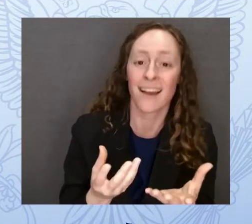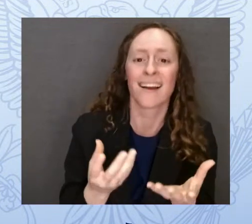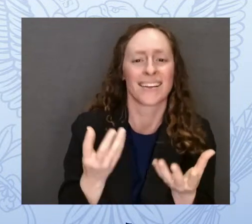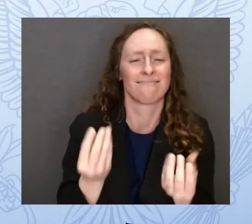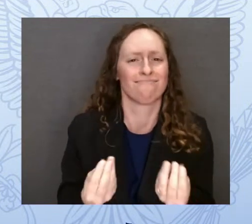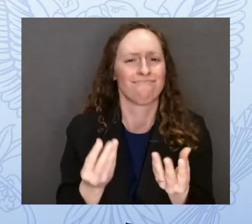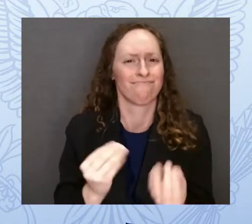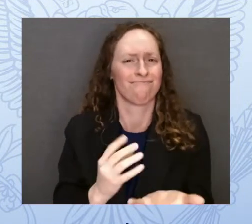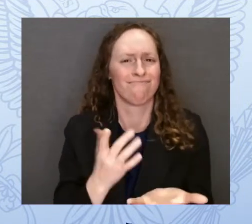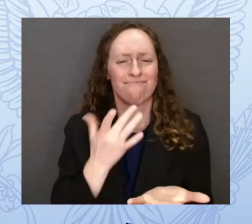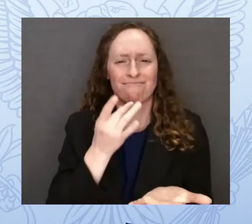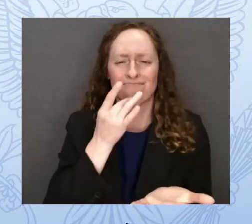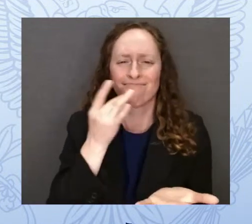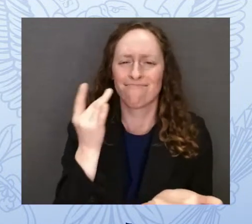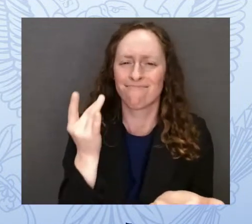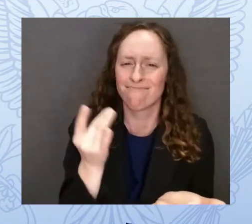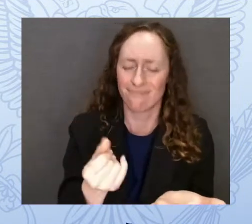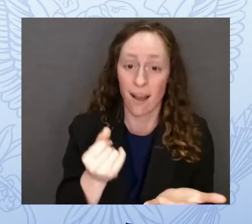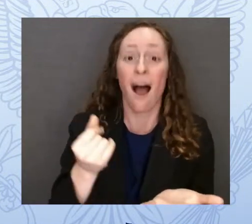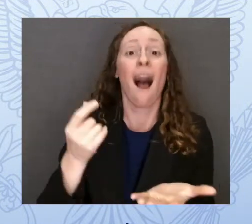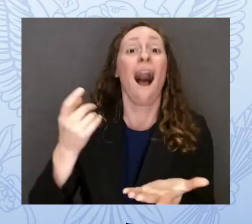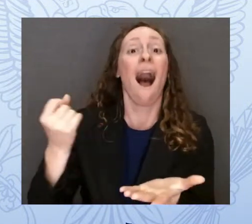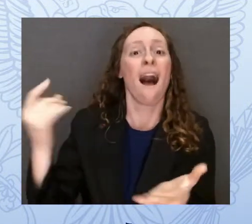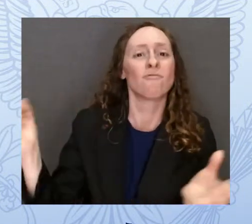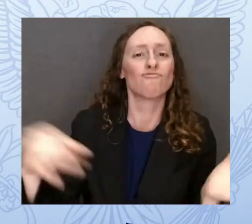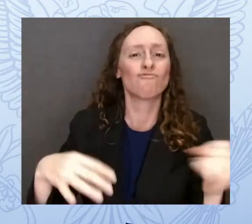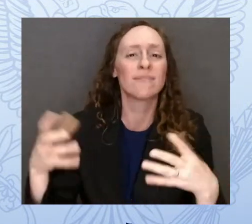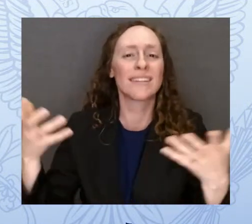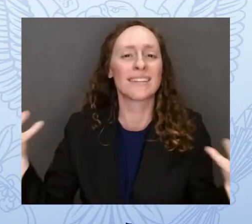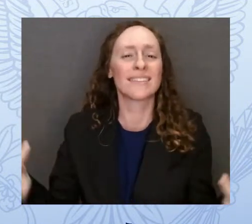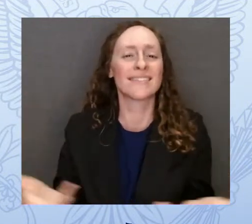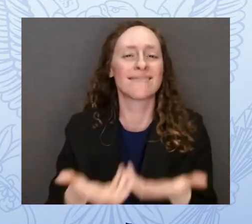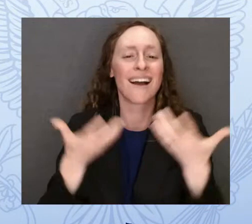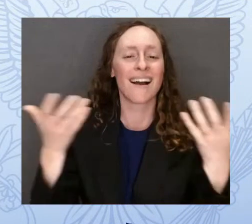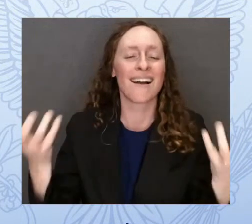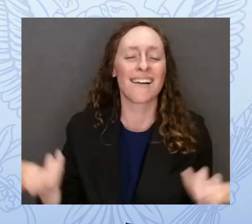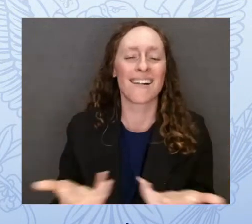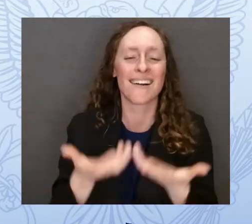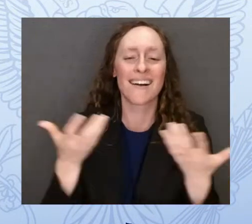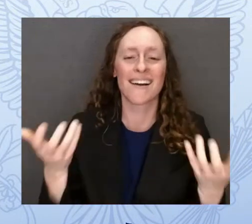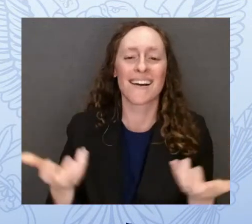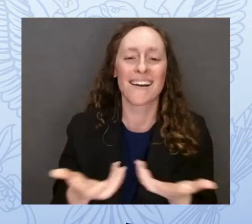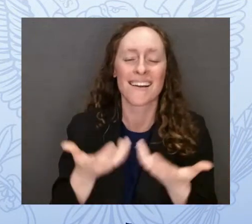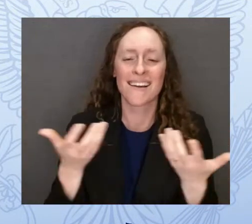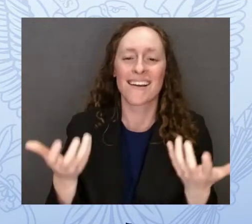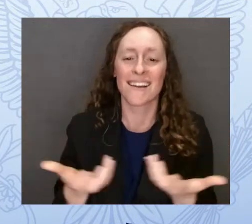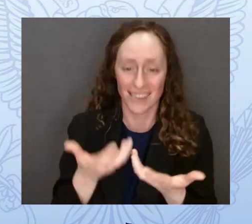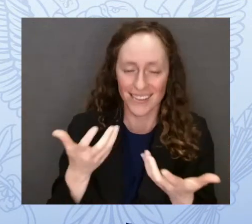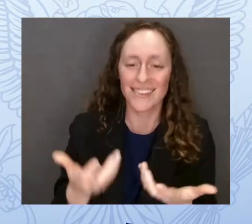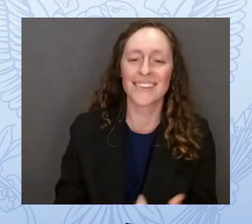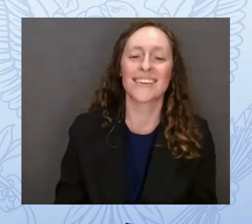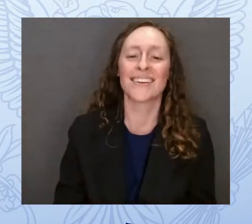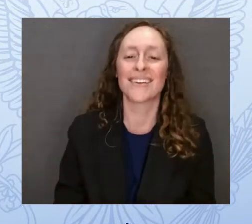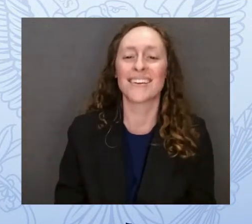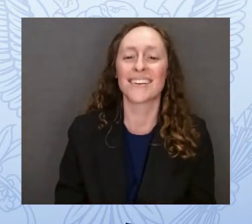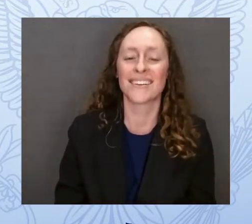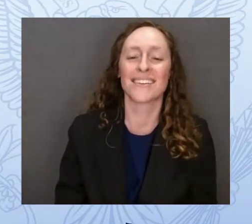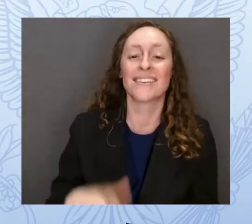We're in Maryland as well also. And also, some wonderful compressed watermelon that's local, that's compressed.